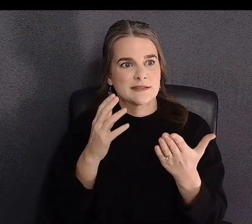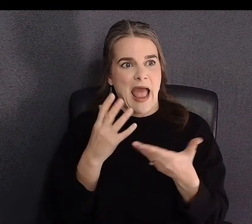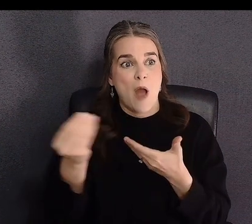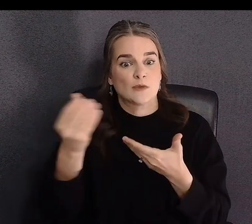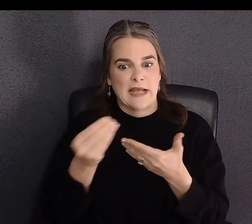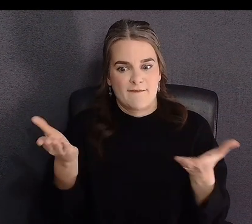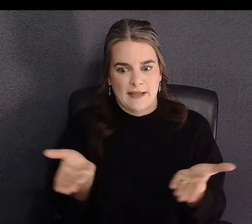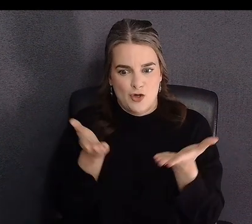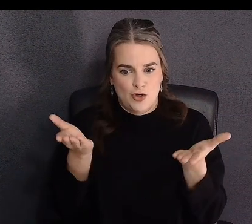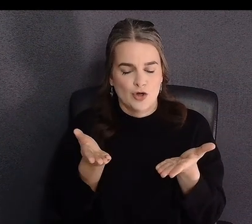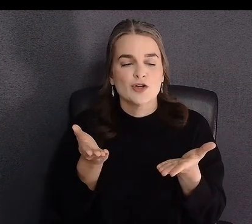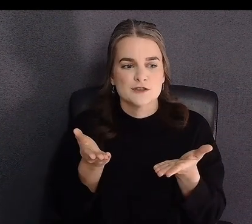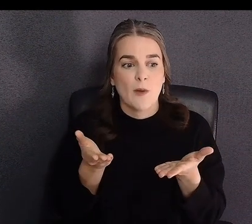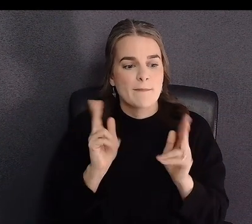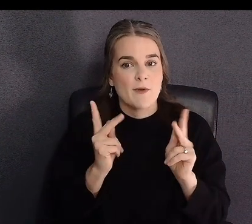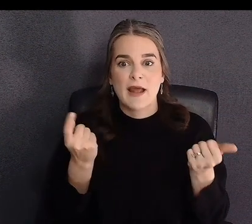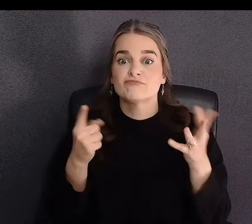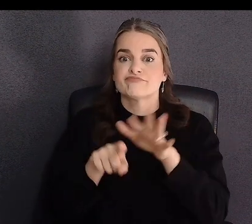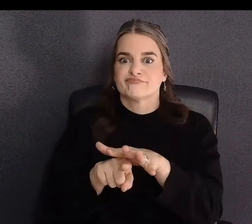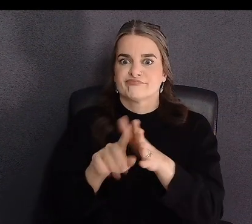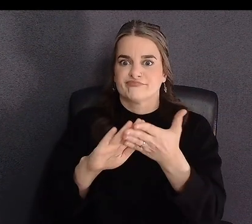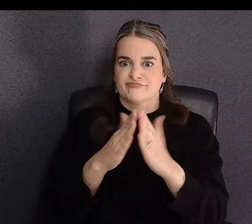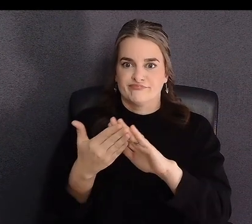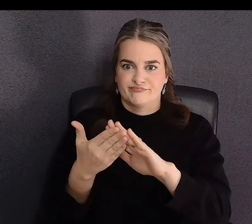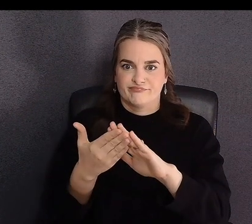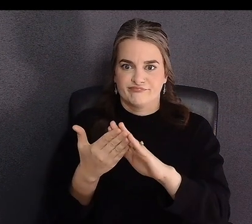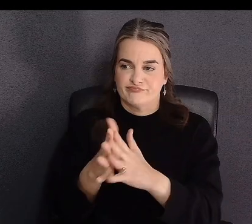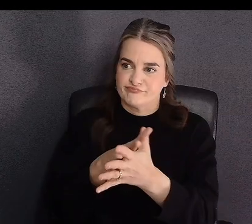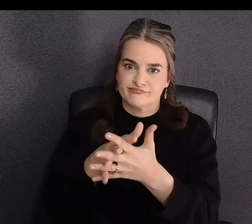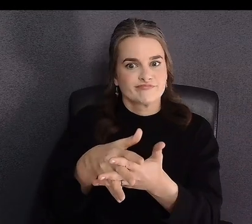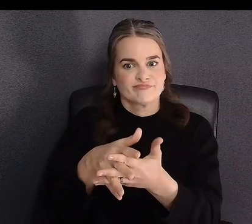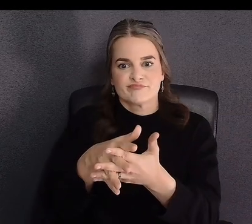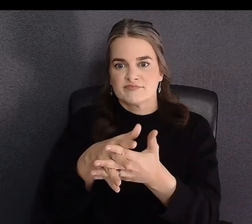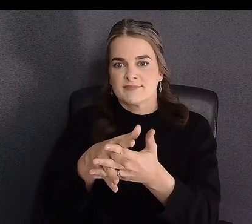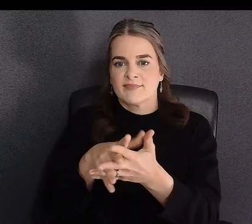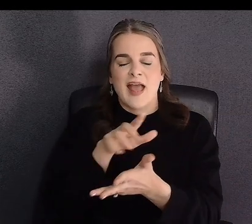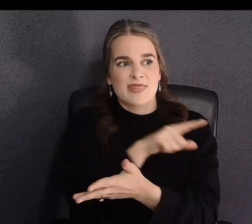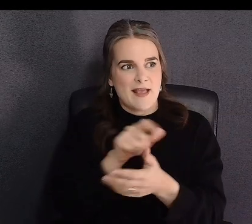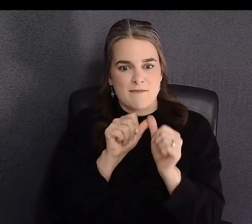people reintegrate into their communities and remain involved in some of the creative arts